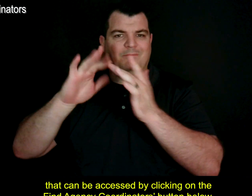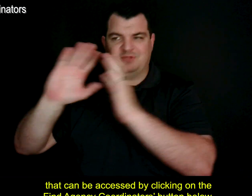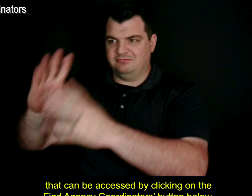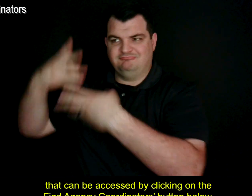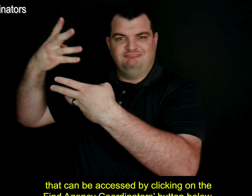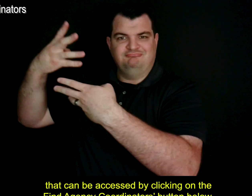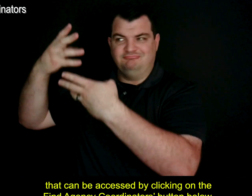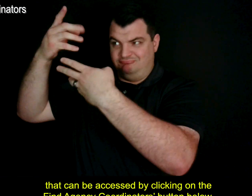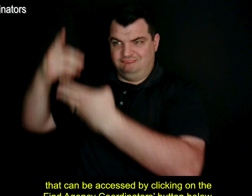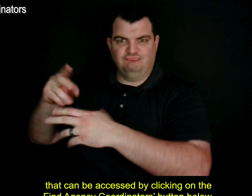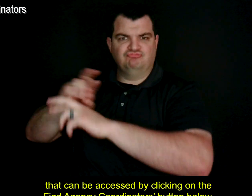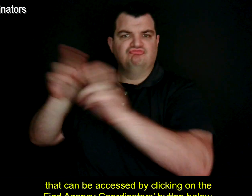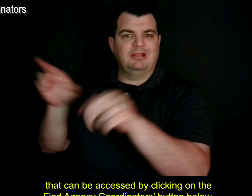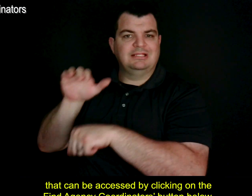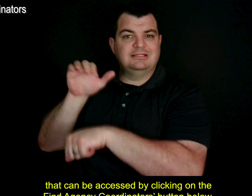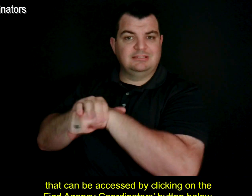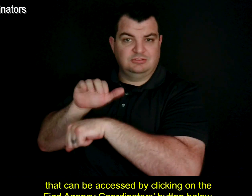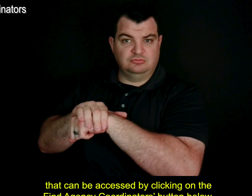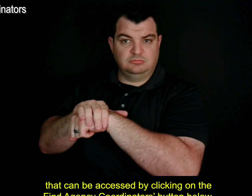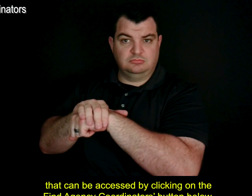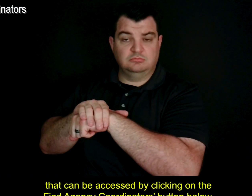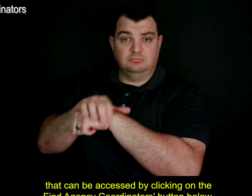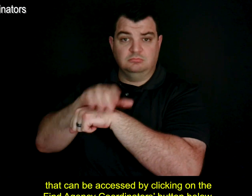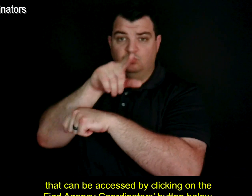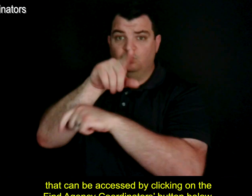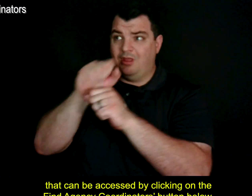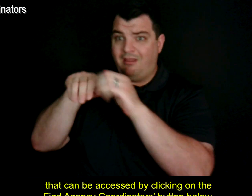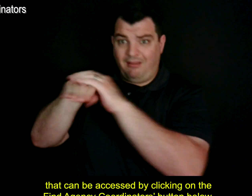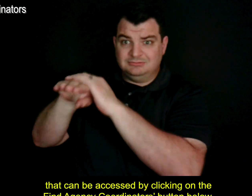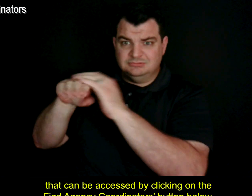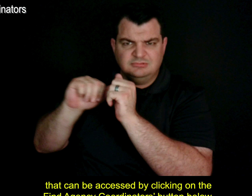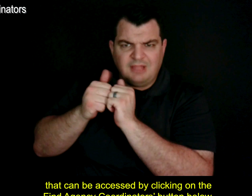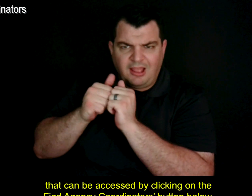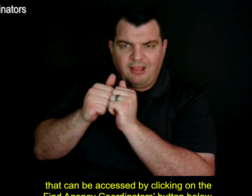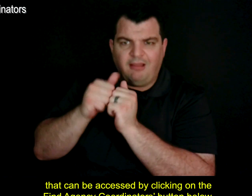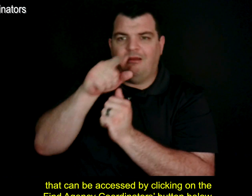that can be accessed by clicking on the Find Agency Coordinators’ button below.